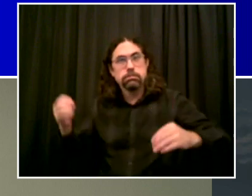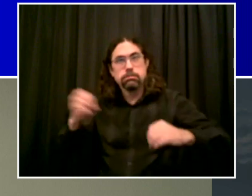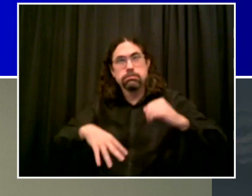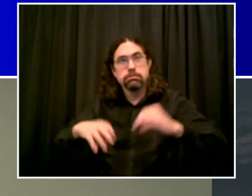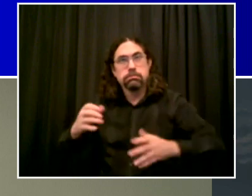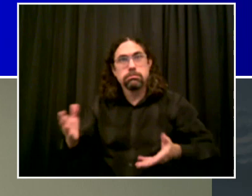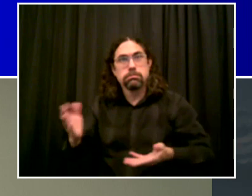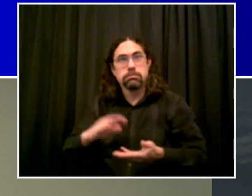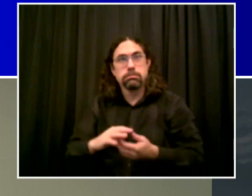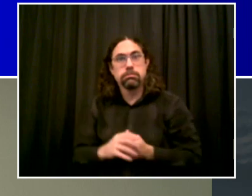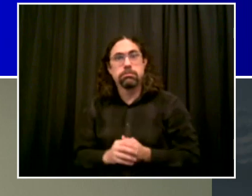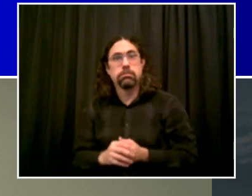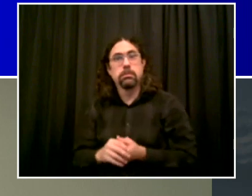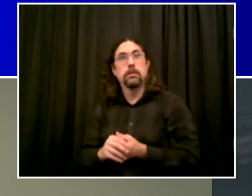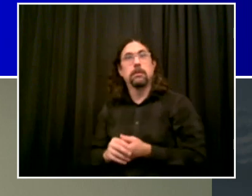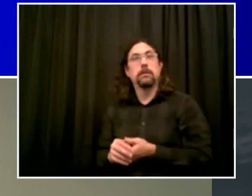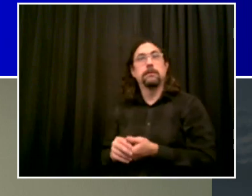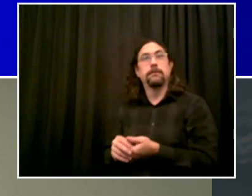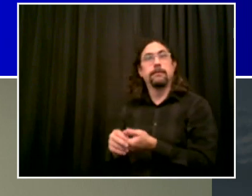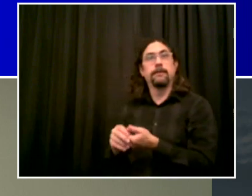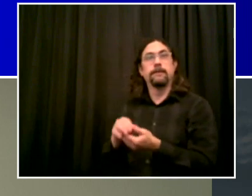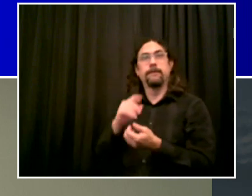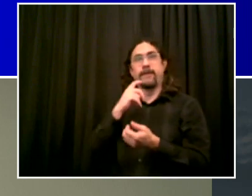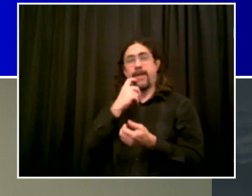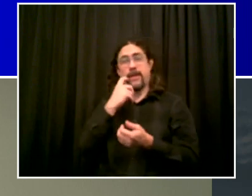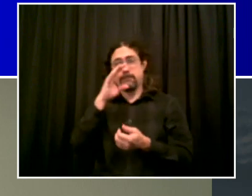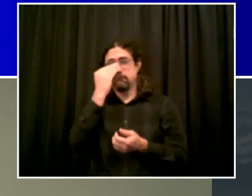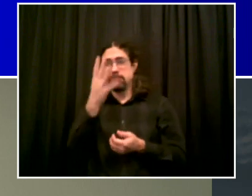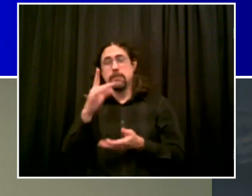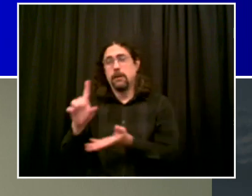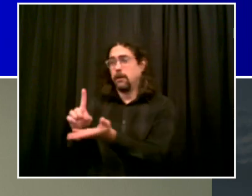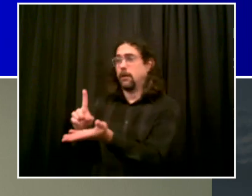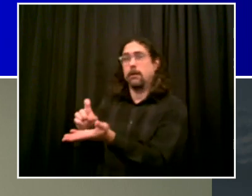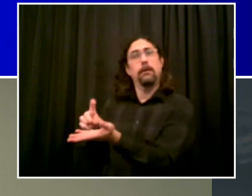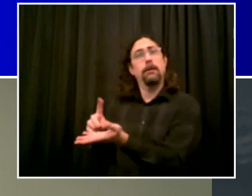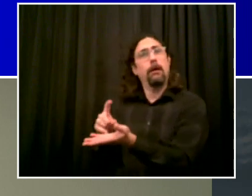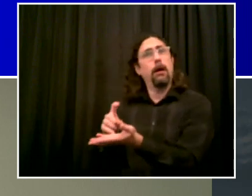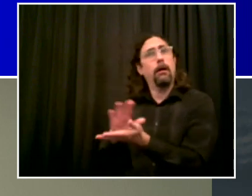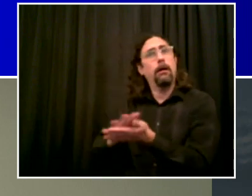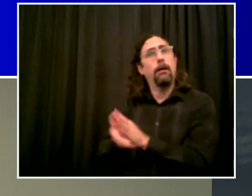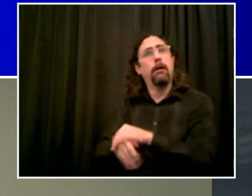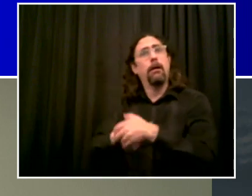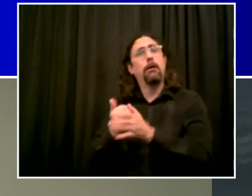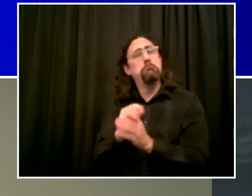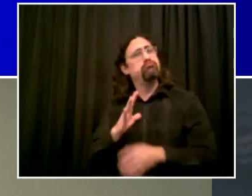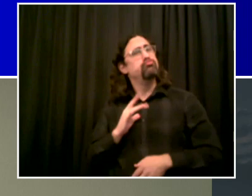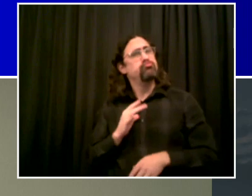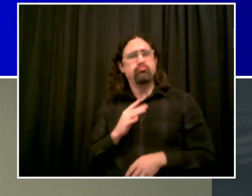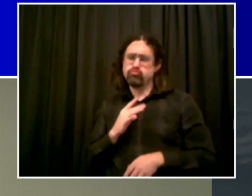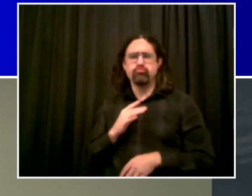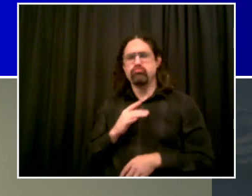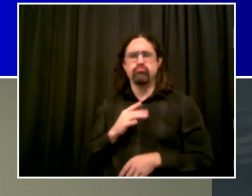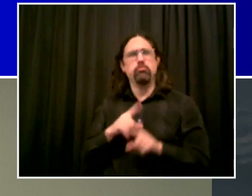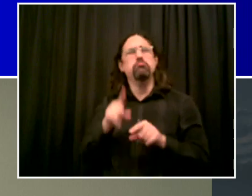HAND SANITIZER. NOTHING TAKES THE PLACE OF WASHING YOUR HANDS AS FREQUENTLYAS